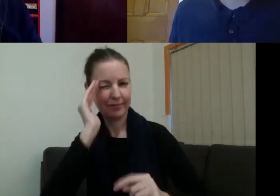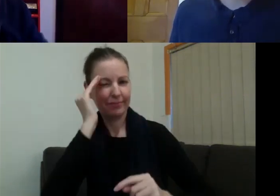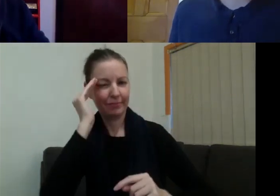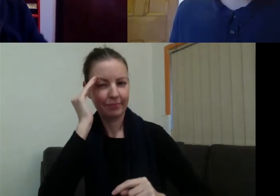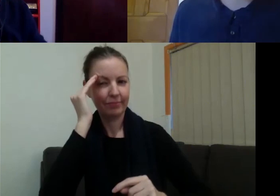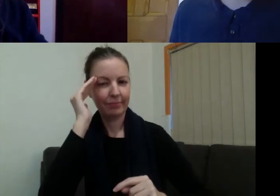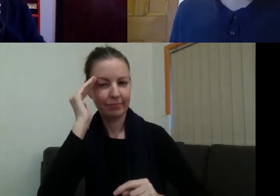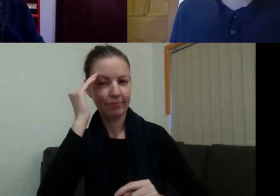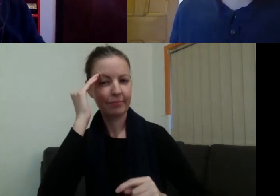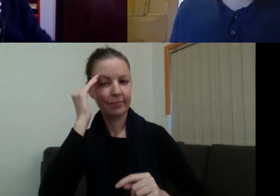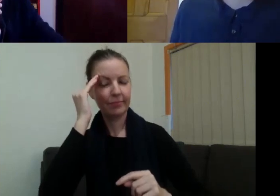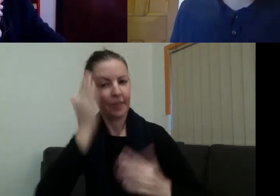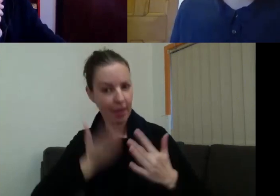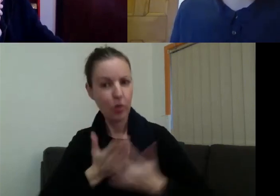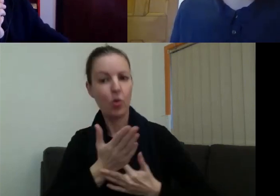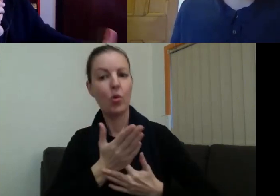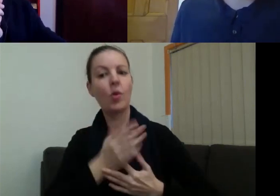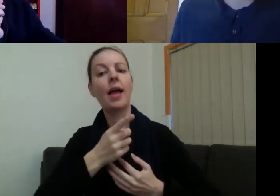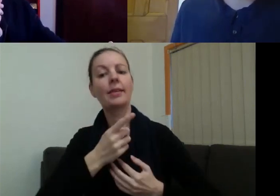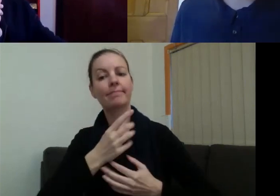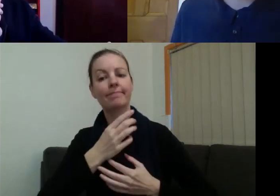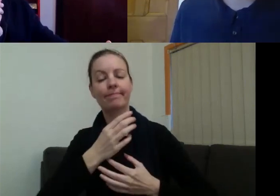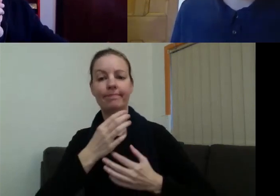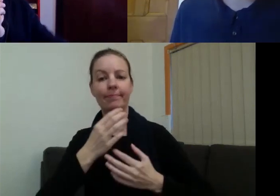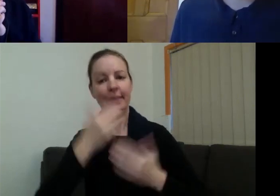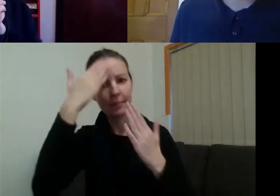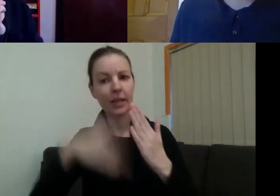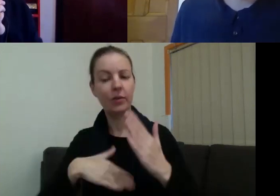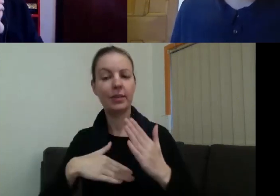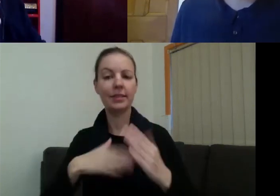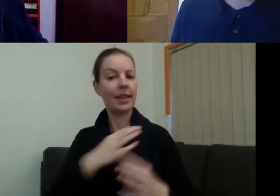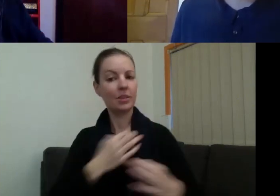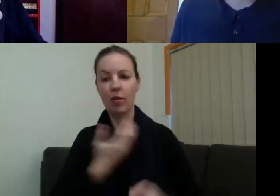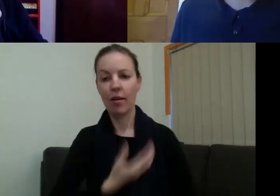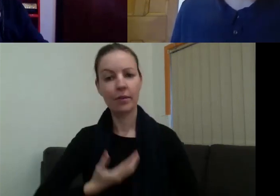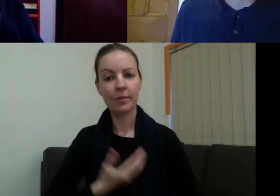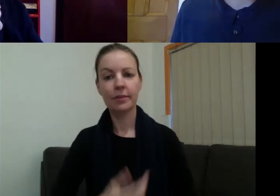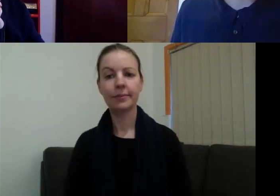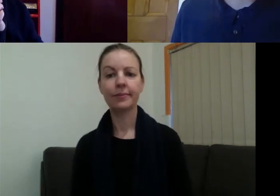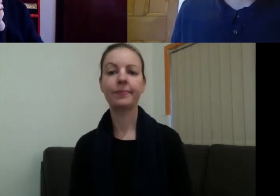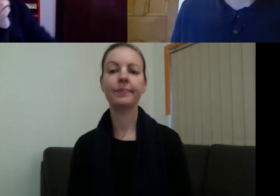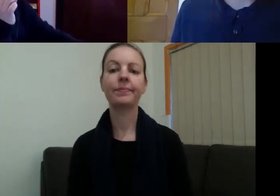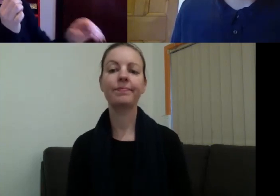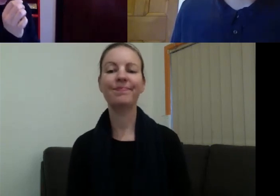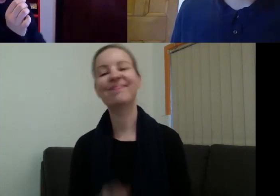an experience of - that's really uncomfortable and that you shouldn't have to experience. So, they're not practical tip, are they? LAURA